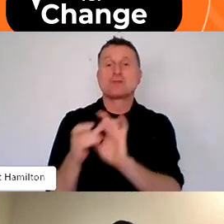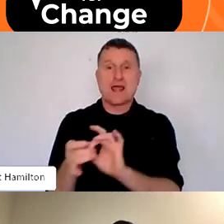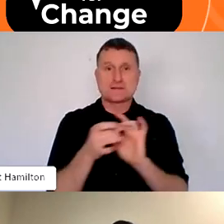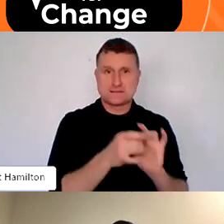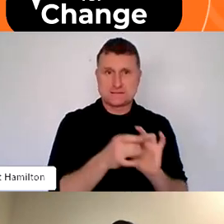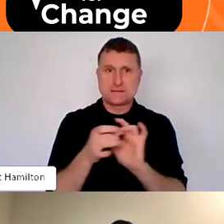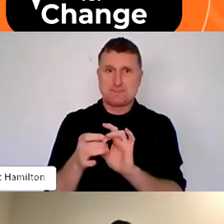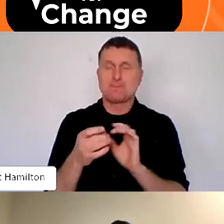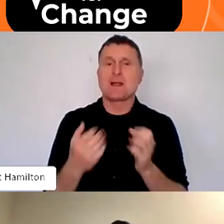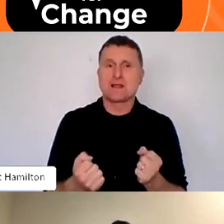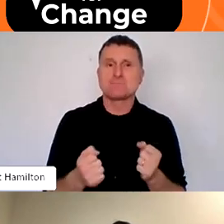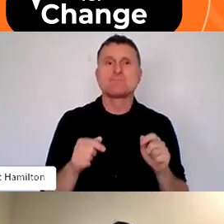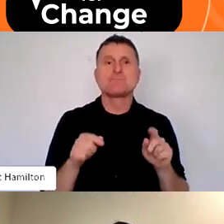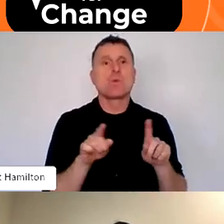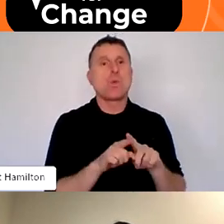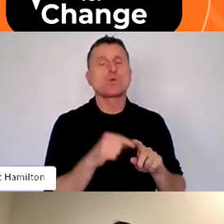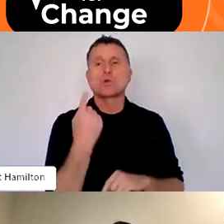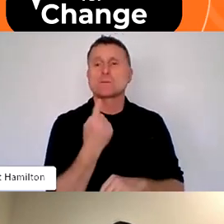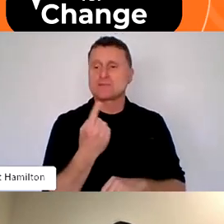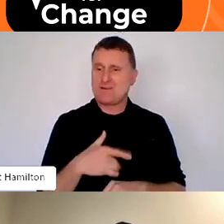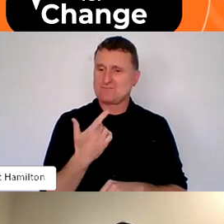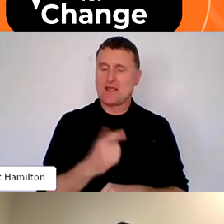feel confident in knowing that their children's needs are going